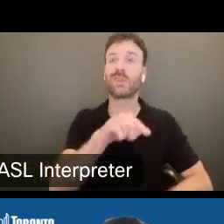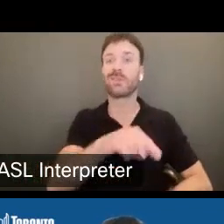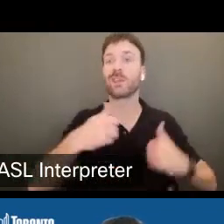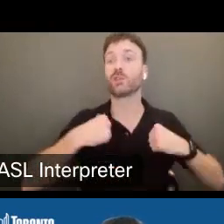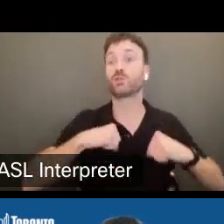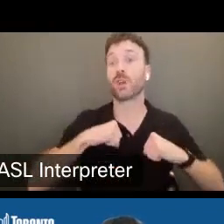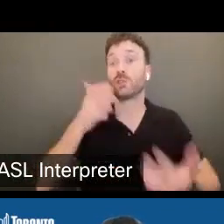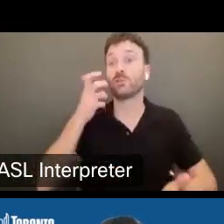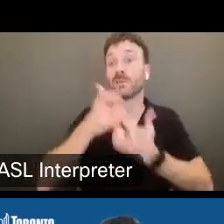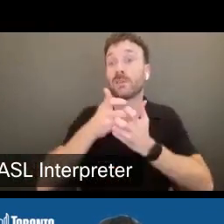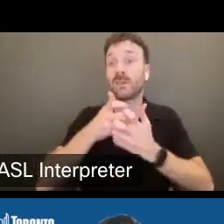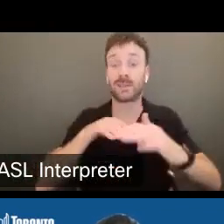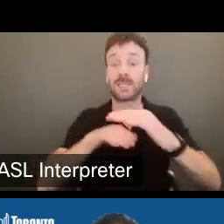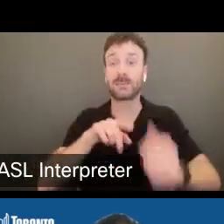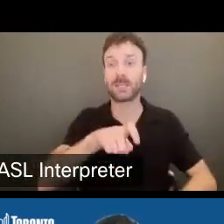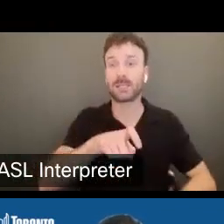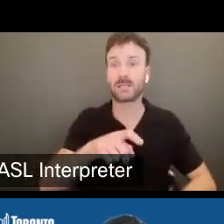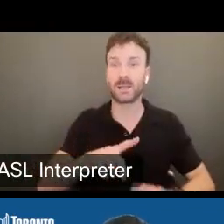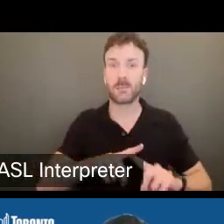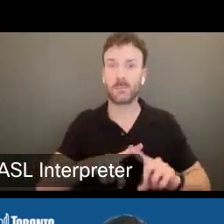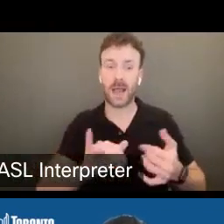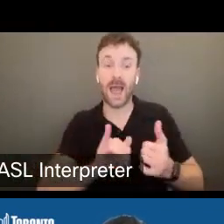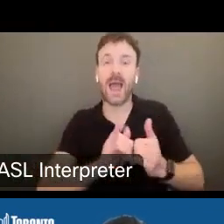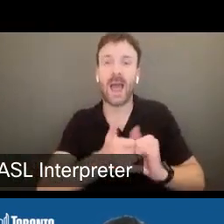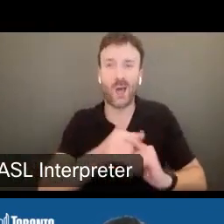needs, but the way in which they deliver it is different.